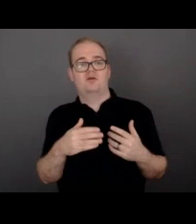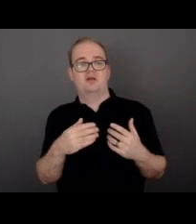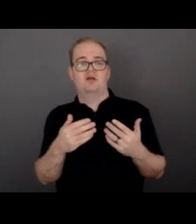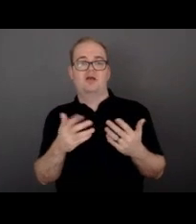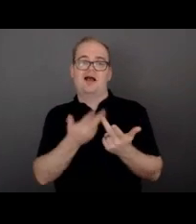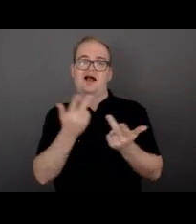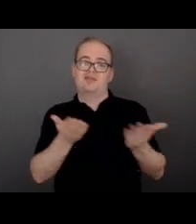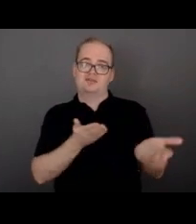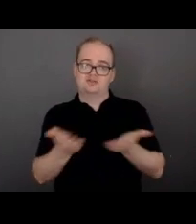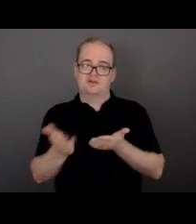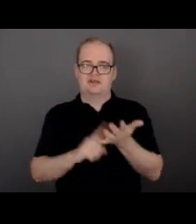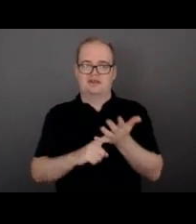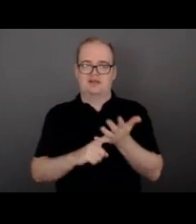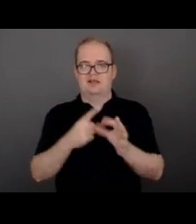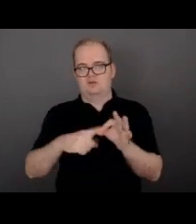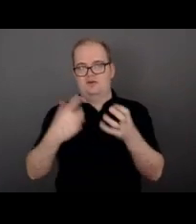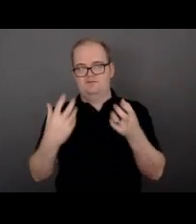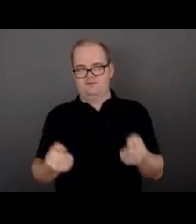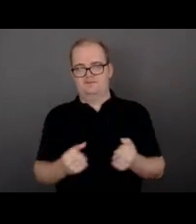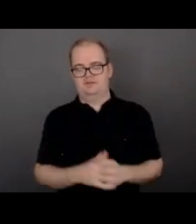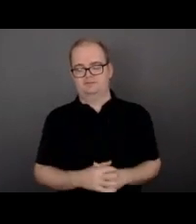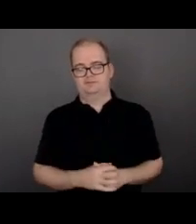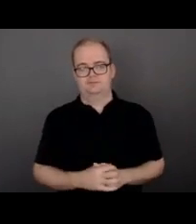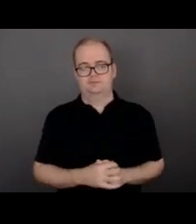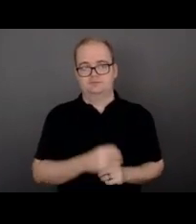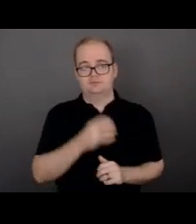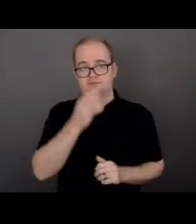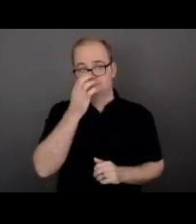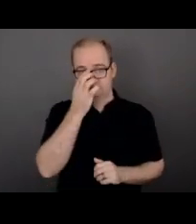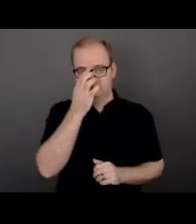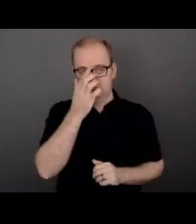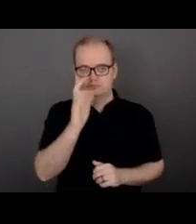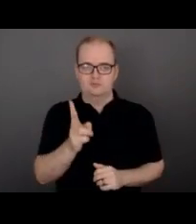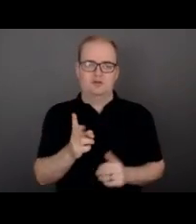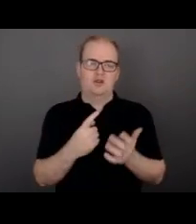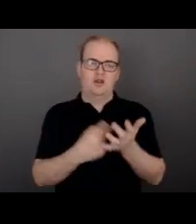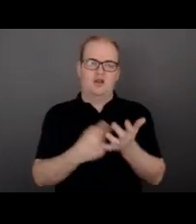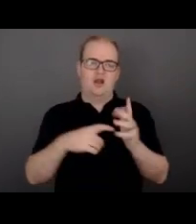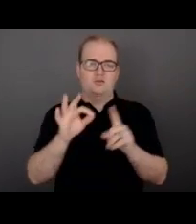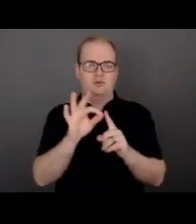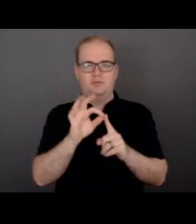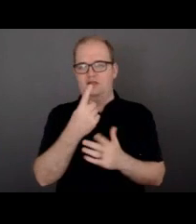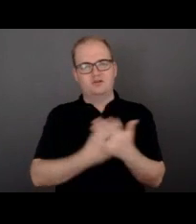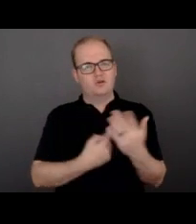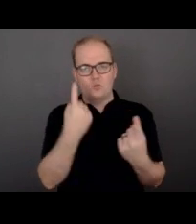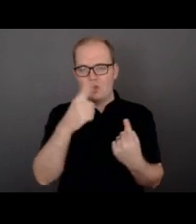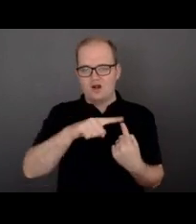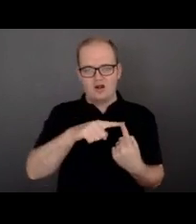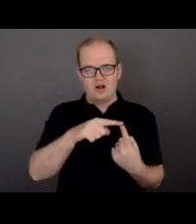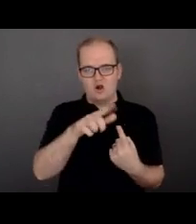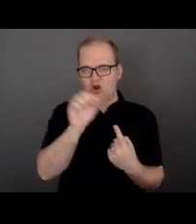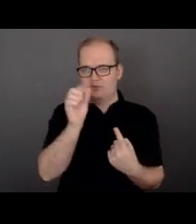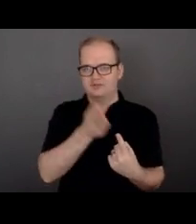Again, the Referral Pathway Program is just one pathway into Legal Aid Queensland.